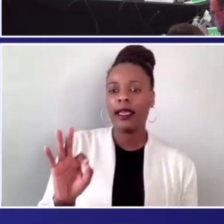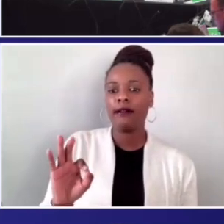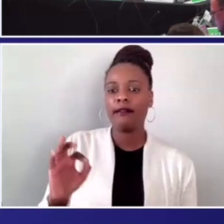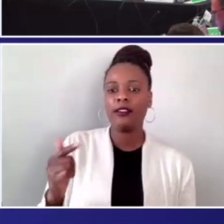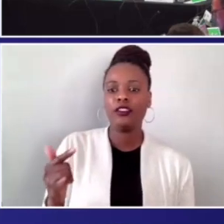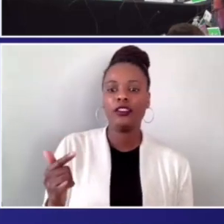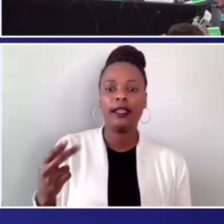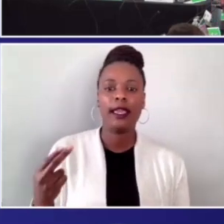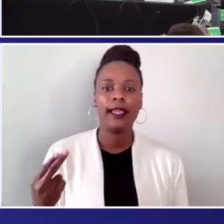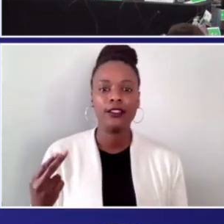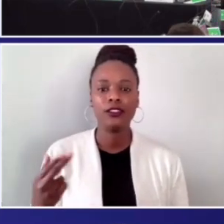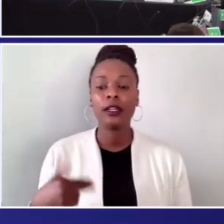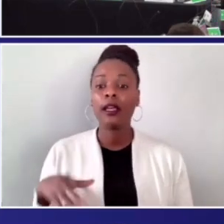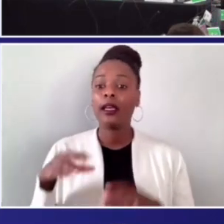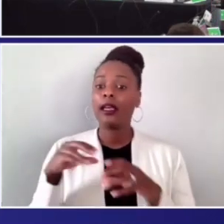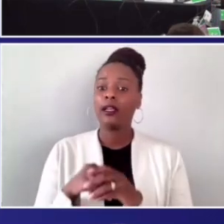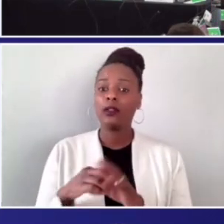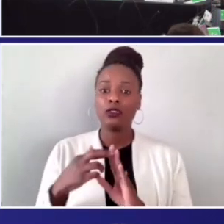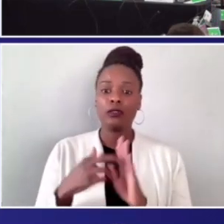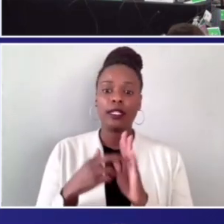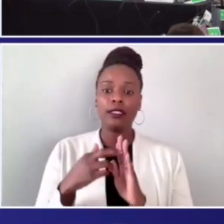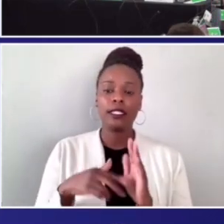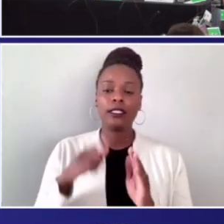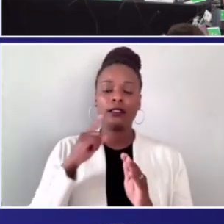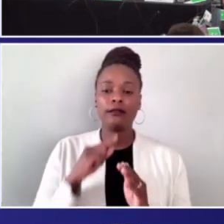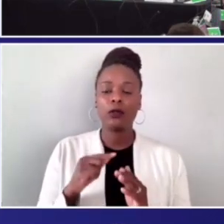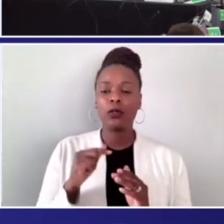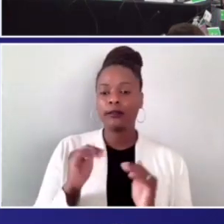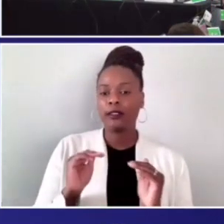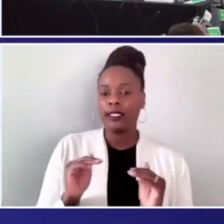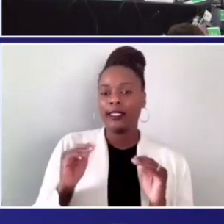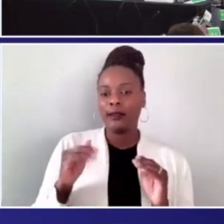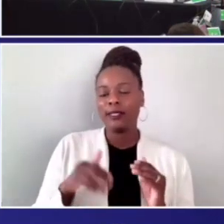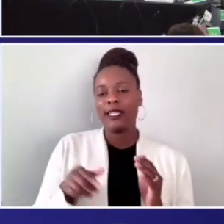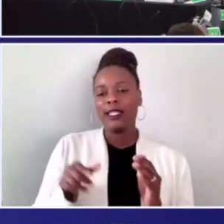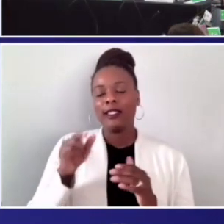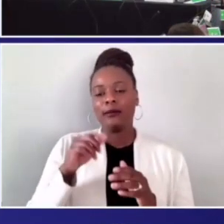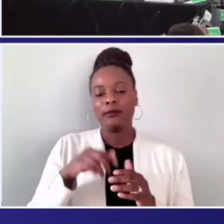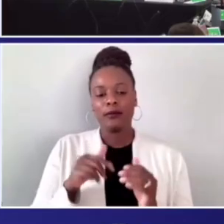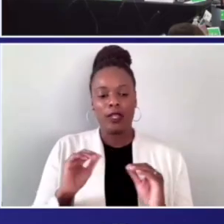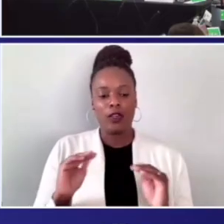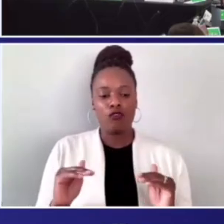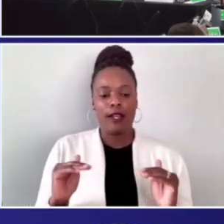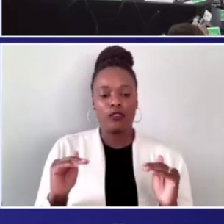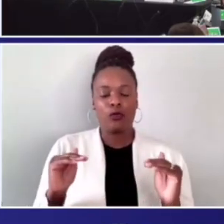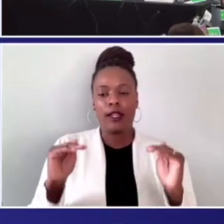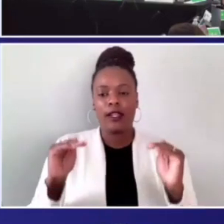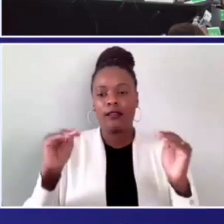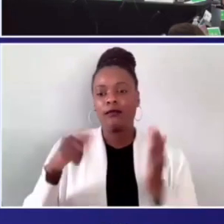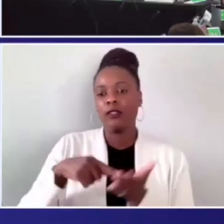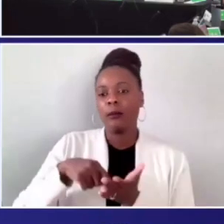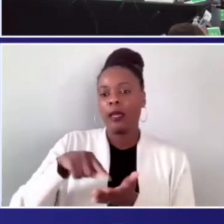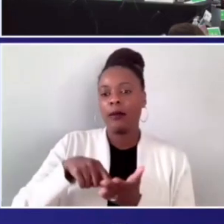These contain the regulations of the Graduated Repayment Plans. The loan repayment terms according to the Graduated Repayment Plans,